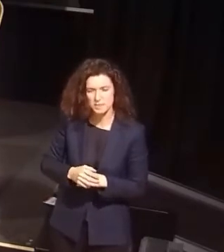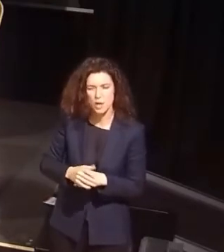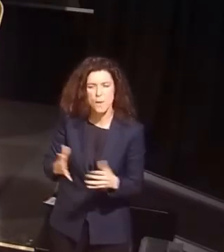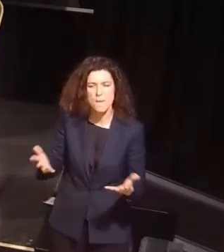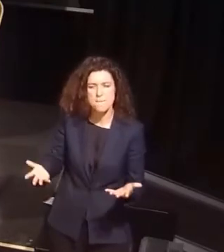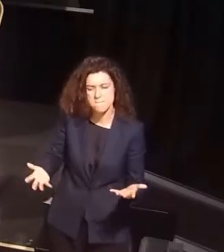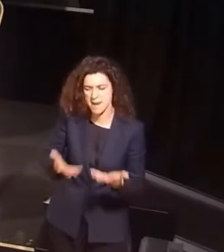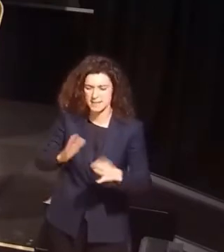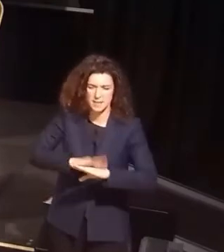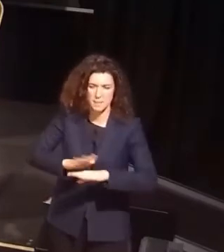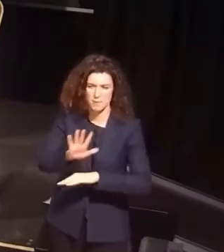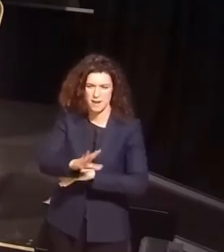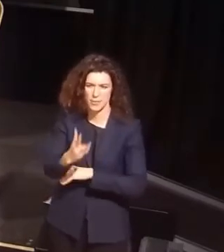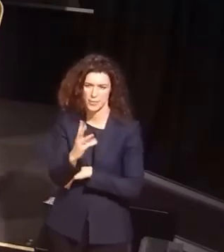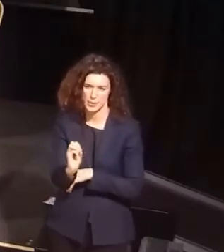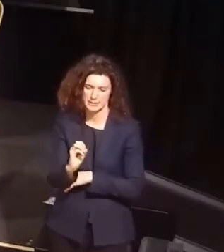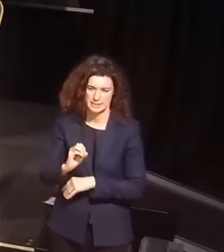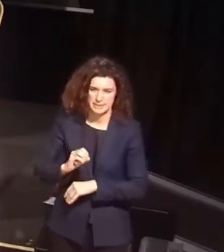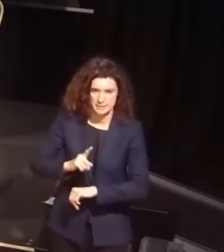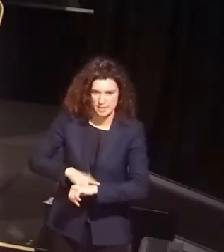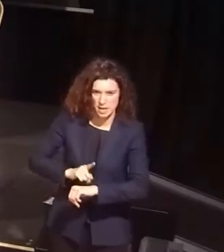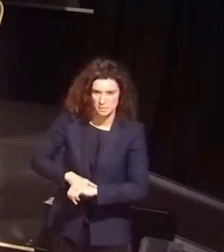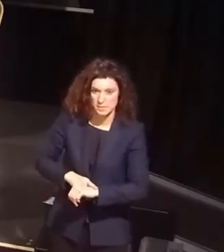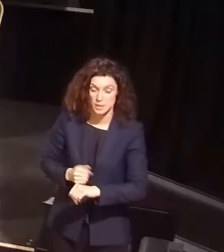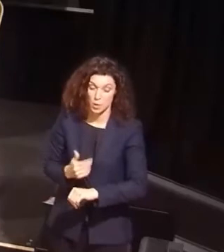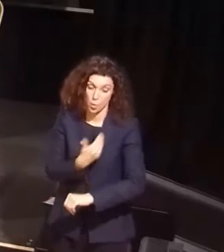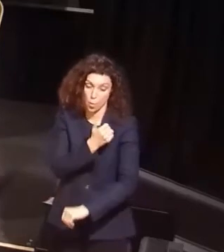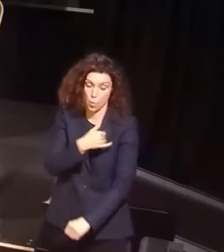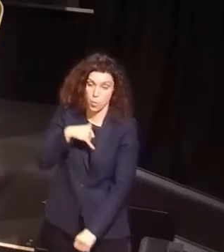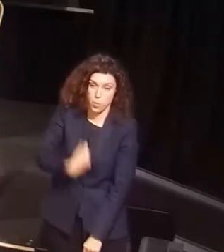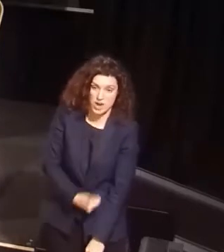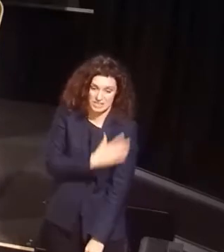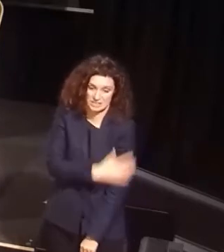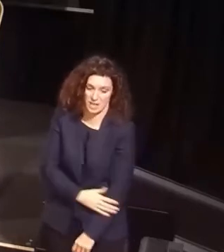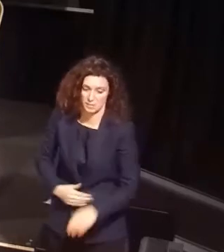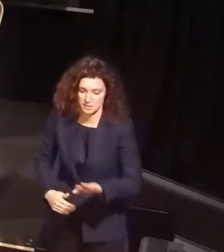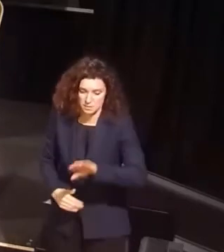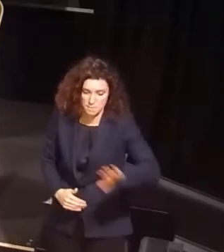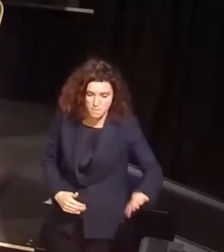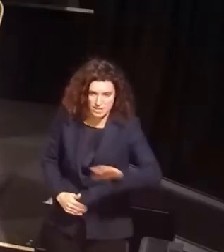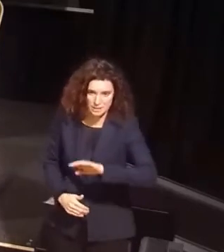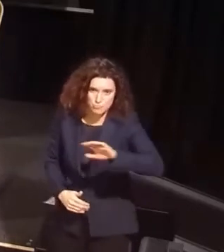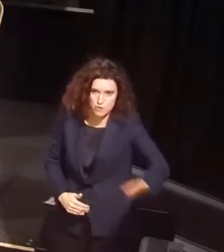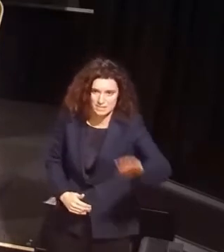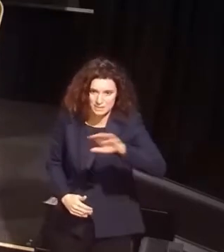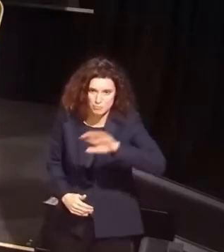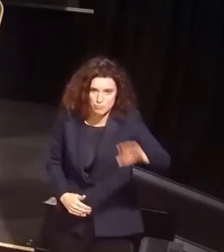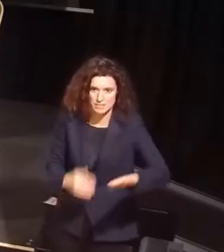he's gonna have to, four or five times reach over and press that button. And his physiotherapist nearly punched the air,